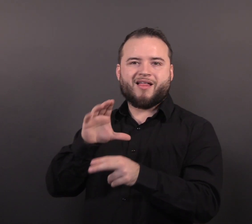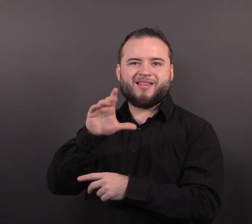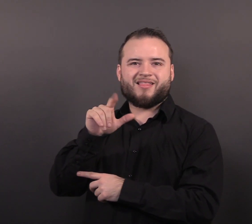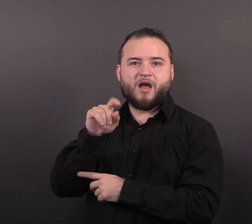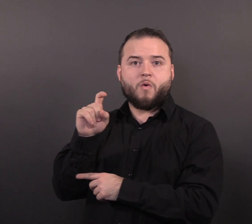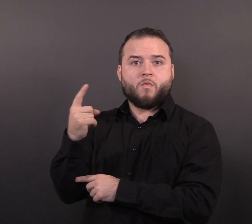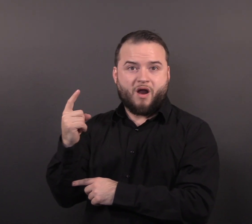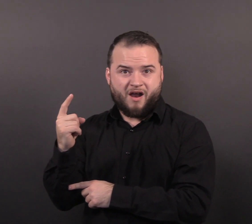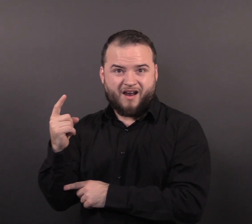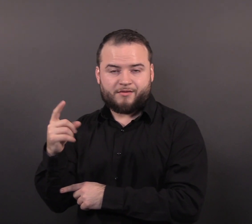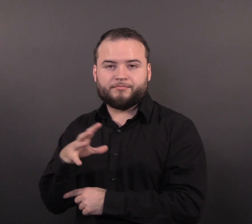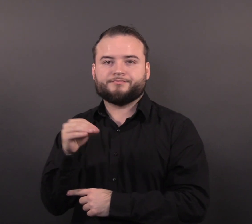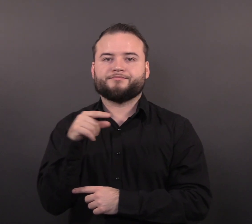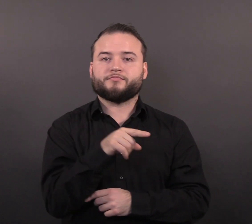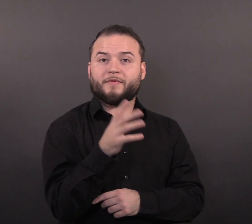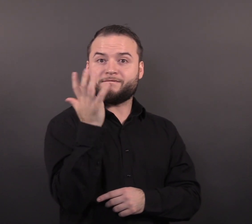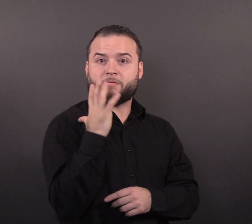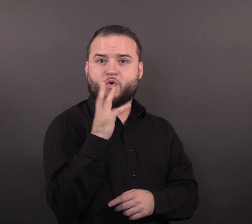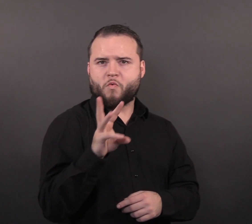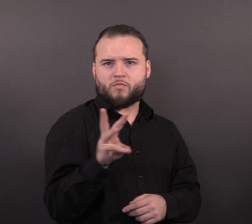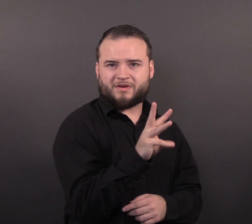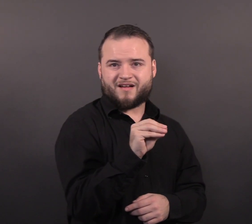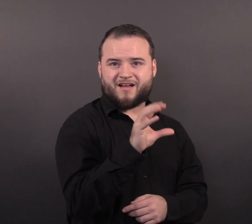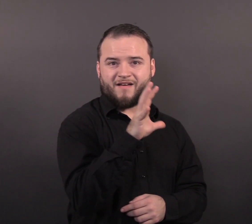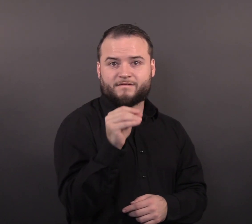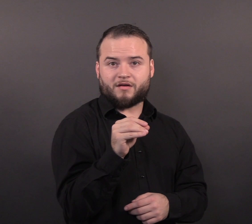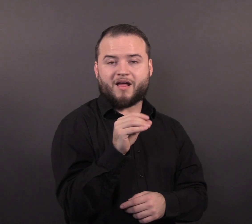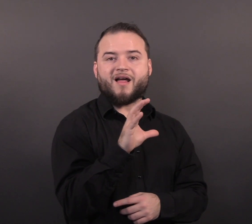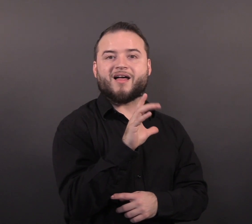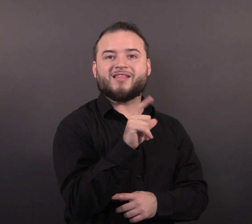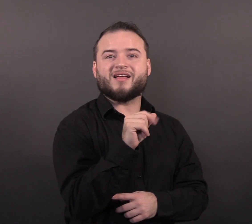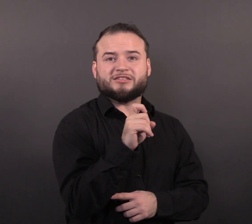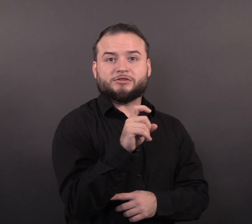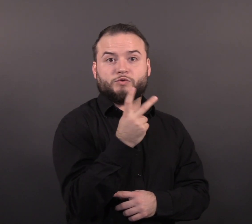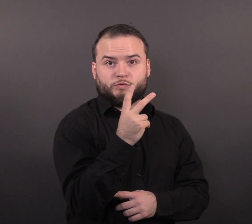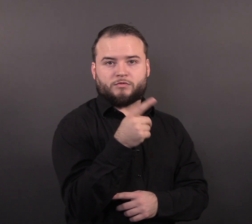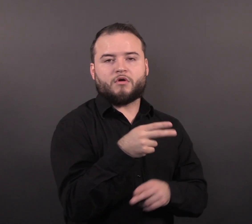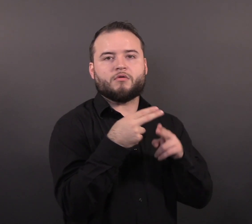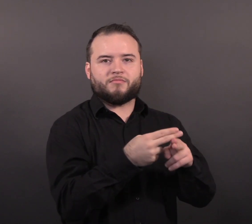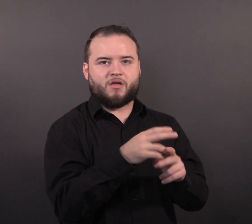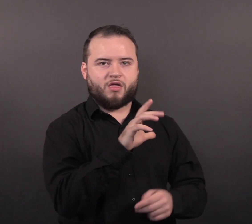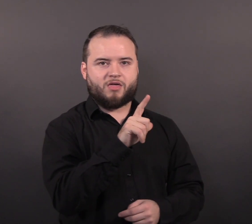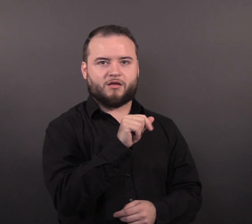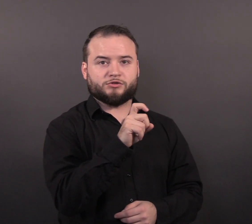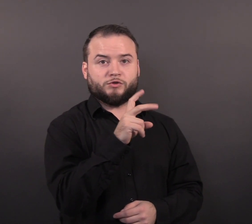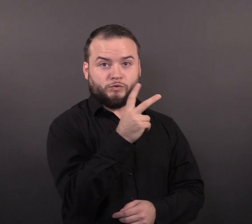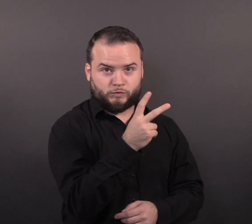as Clade one (I) and the former West African clade as Clade two (II).